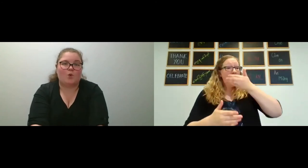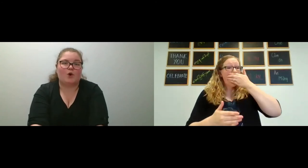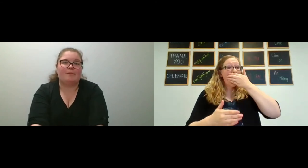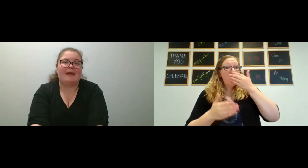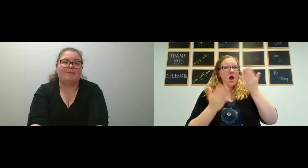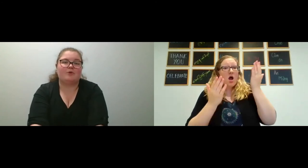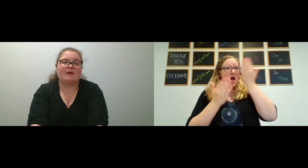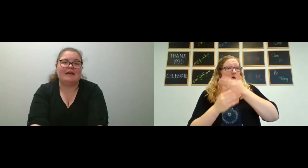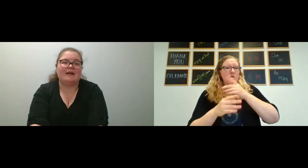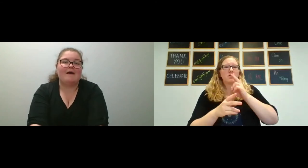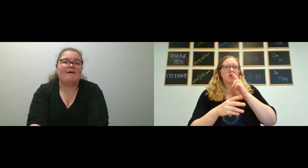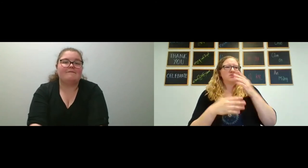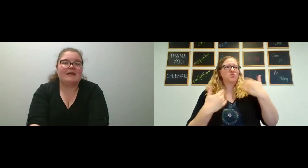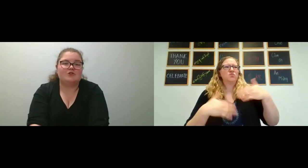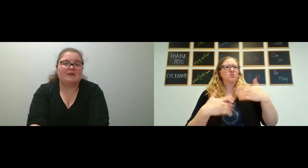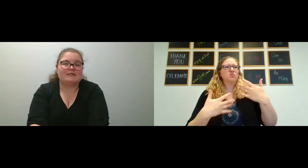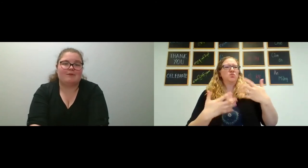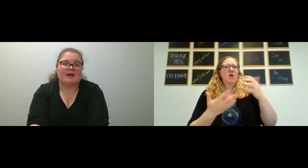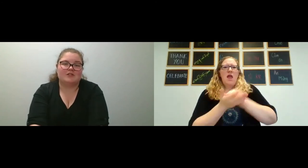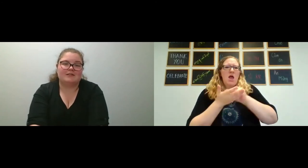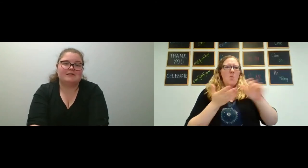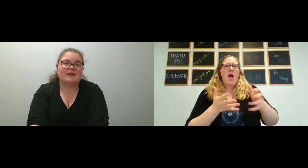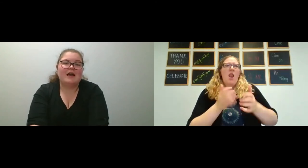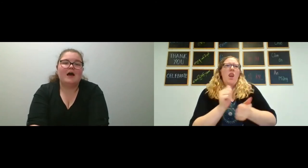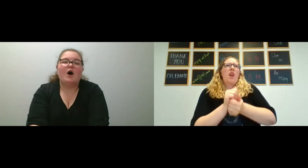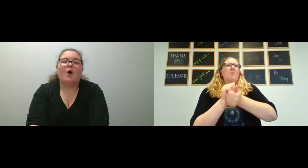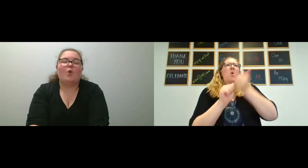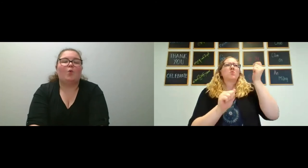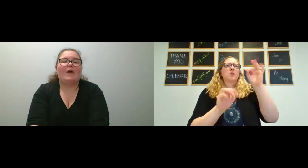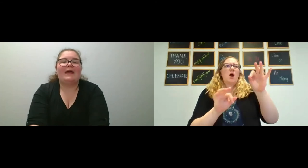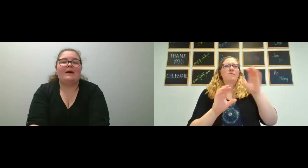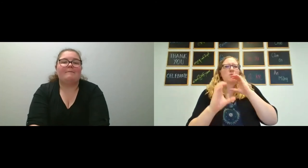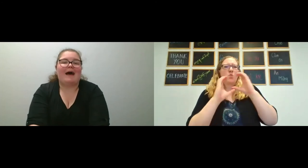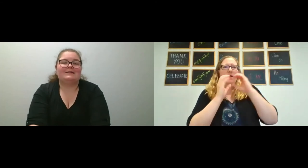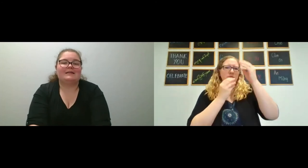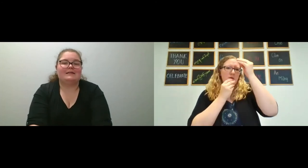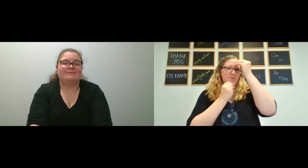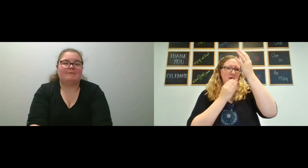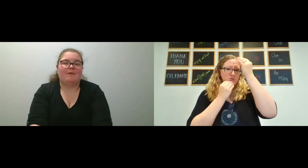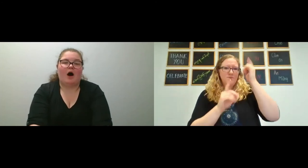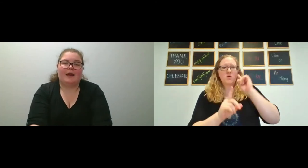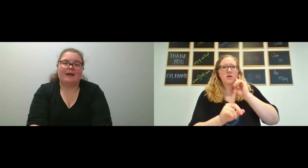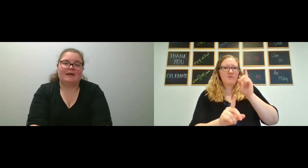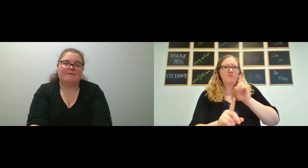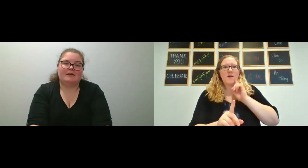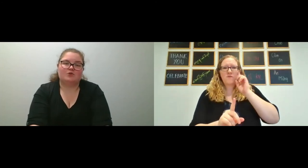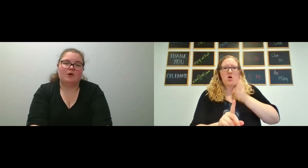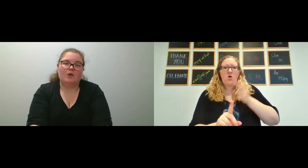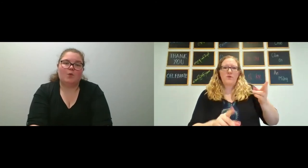or will be able to read facial expressions. When a mask is on an individual,